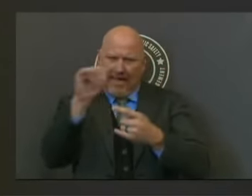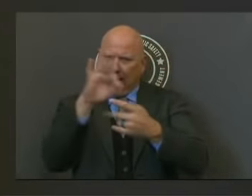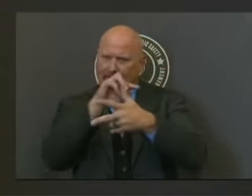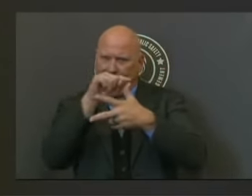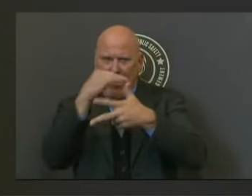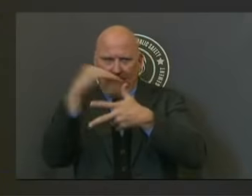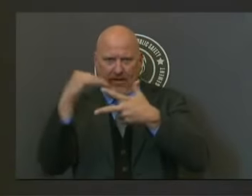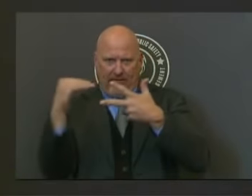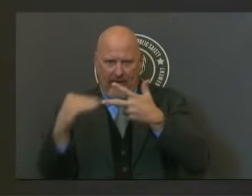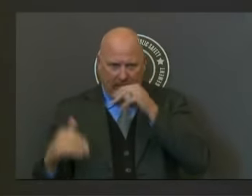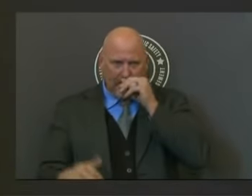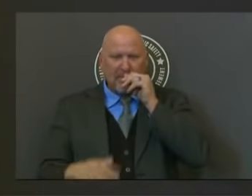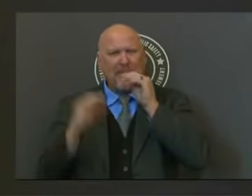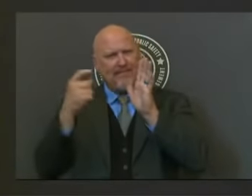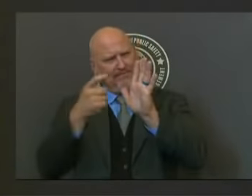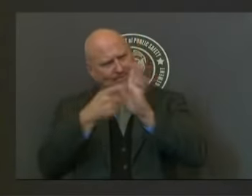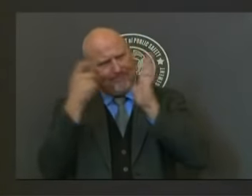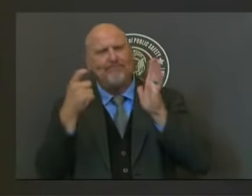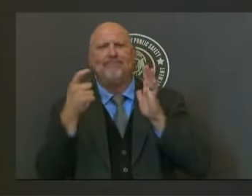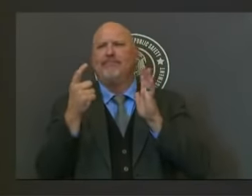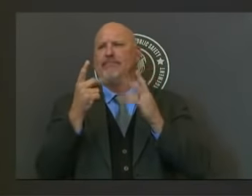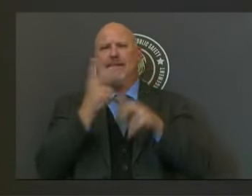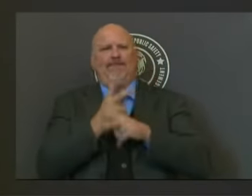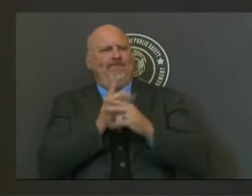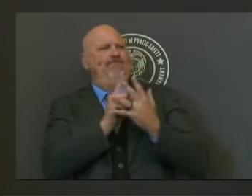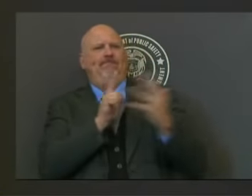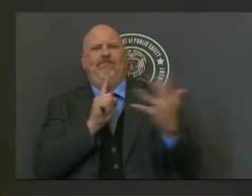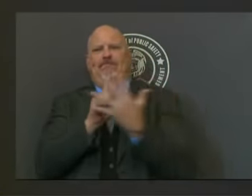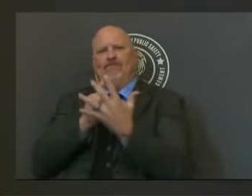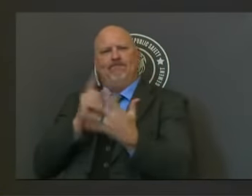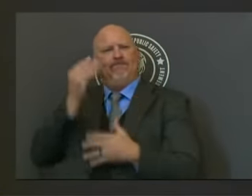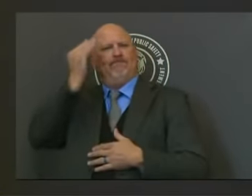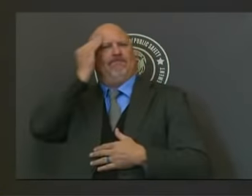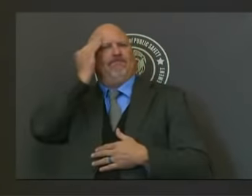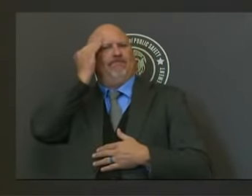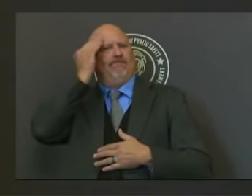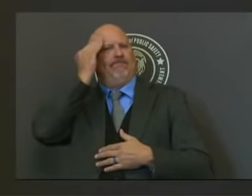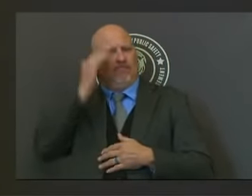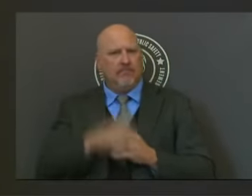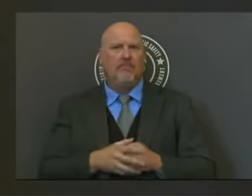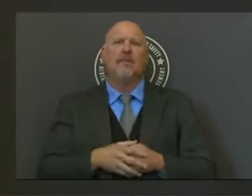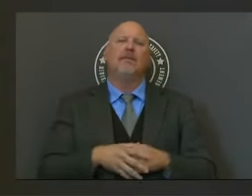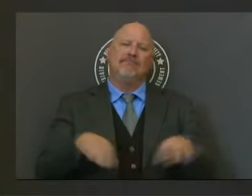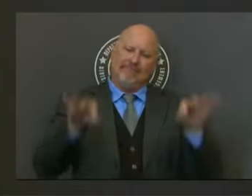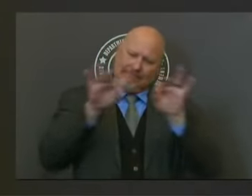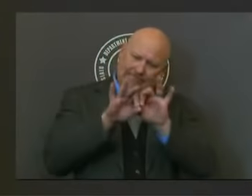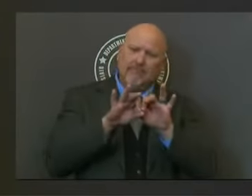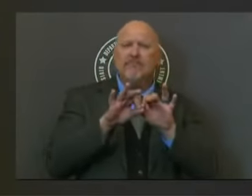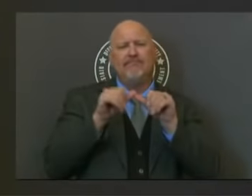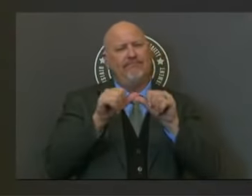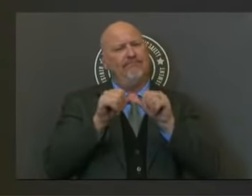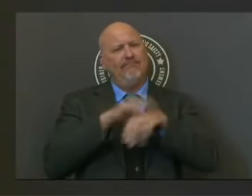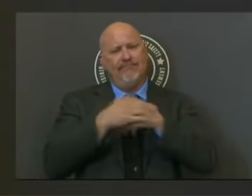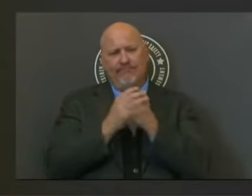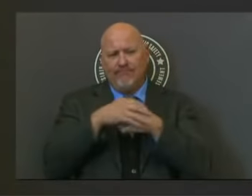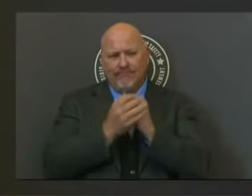groups hi practices and then following the isolation